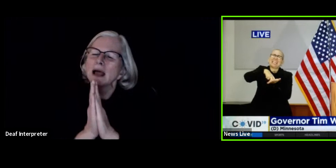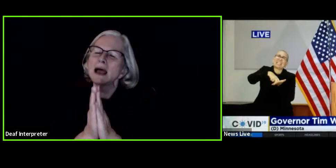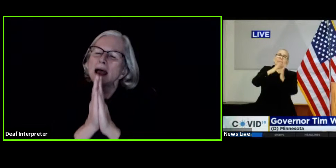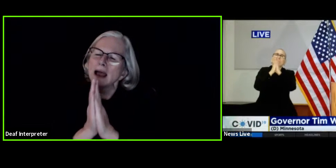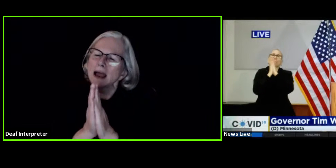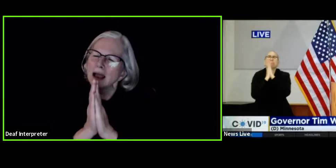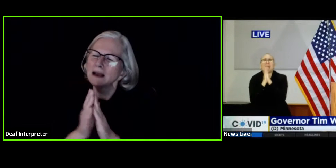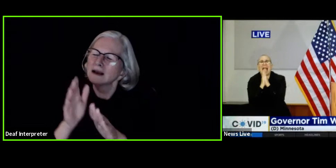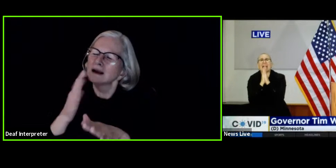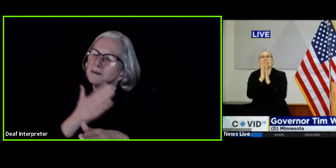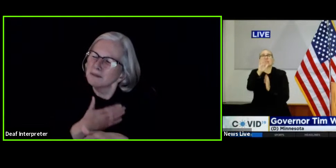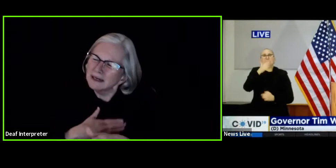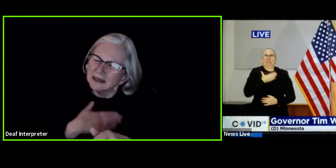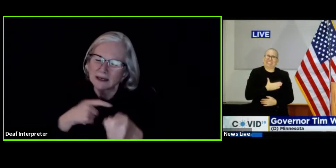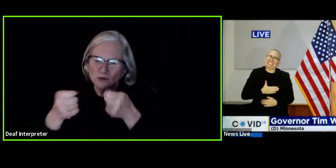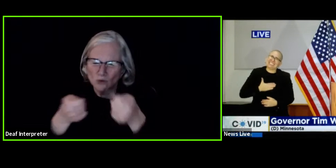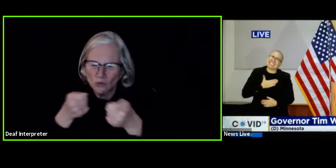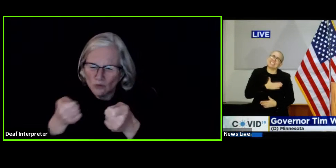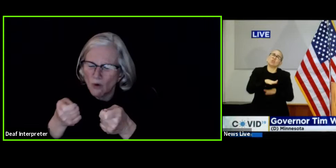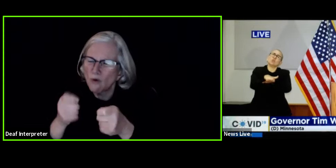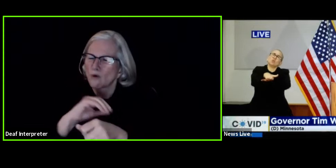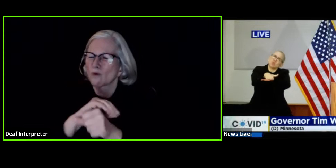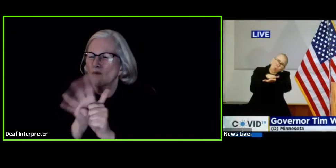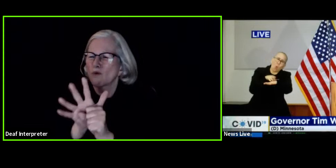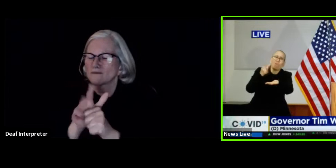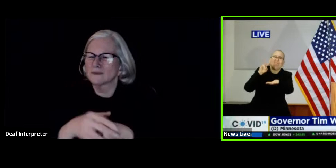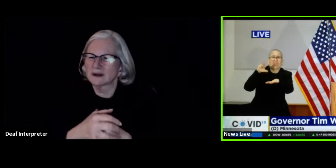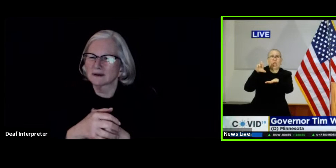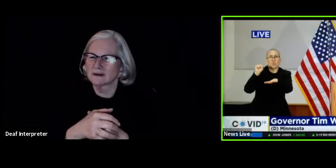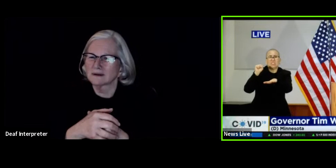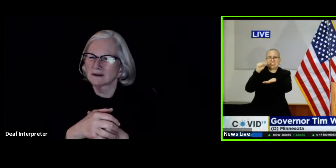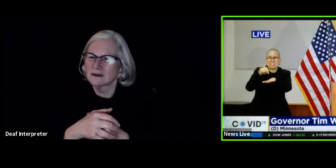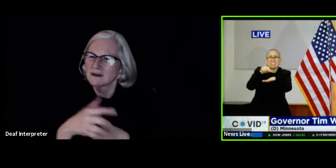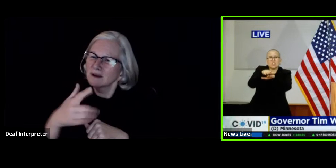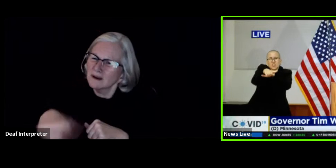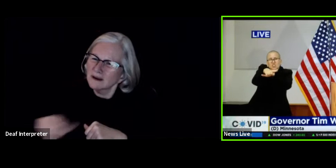AND BEG YOU TO SLOW THE SPREAD OF THIS, YOU GOT A